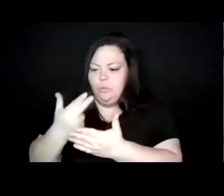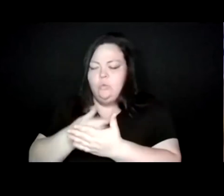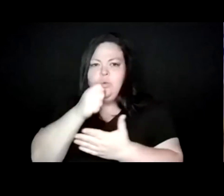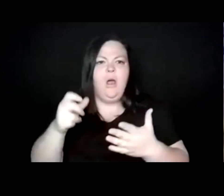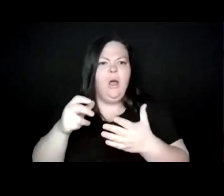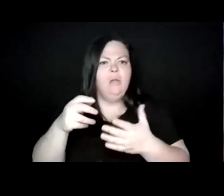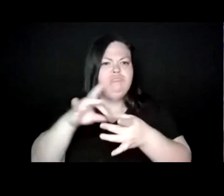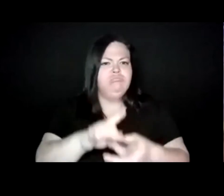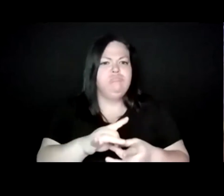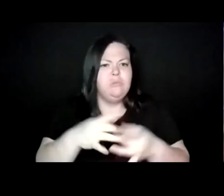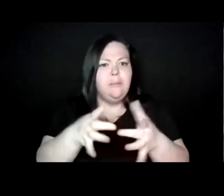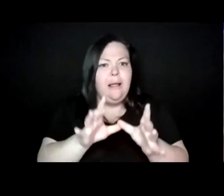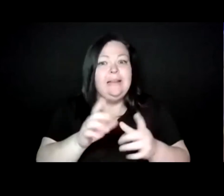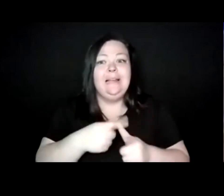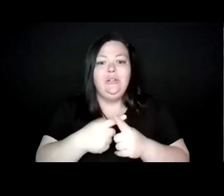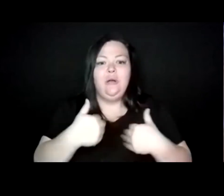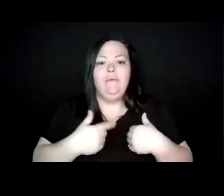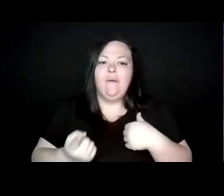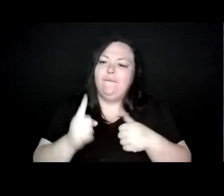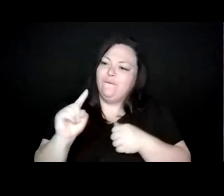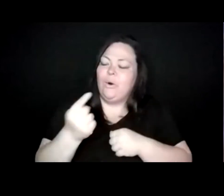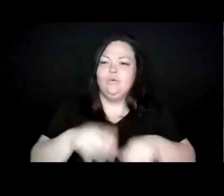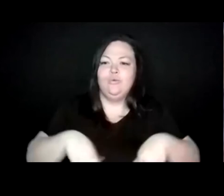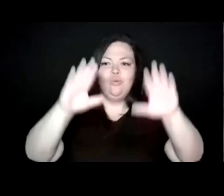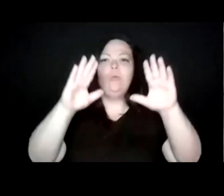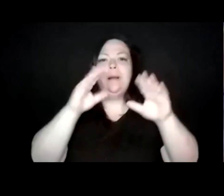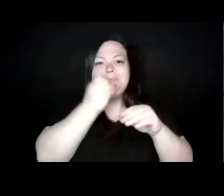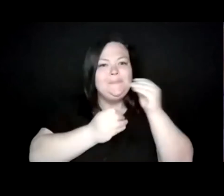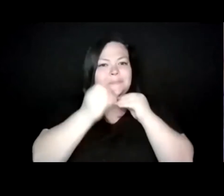until you host your first grown up dinner after college. you wish for a better life